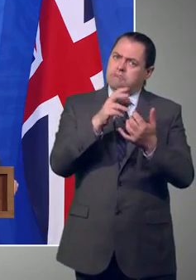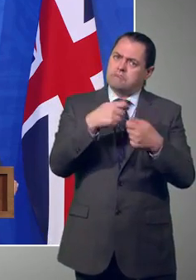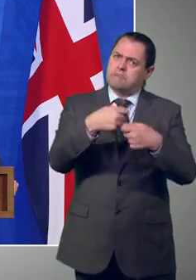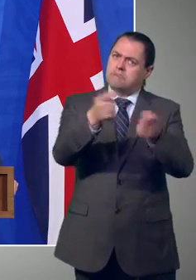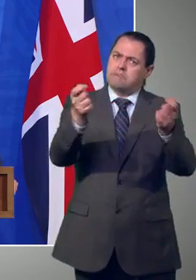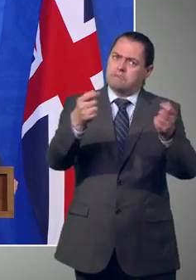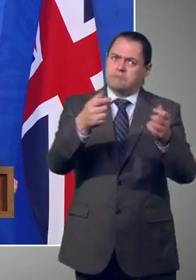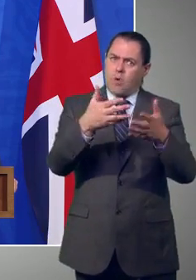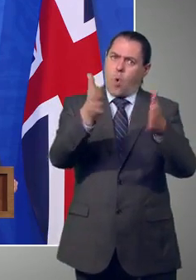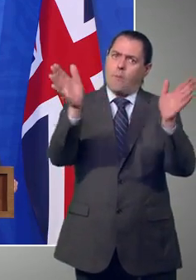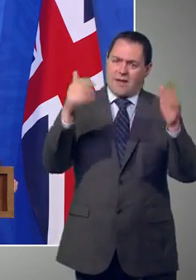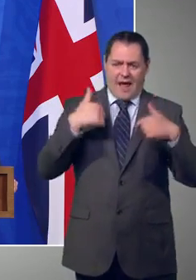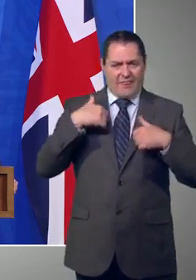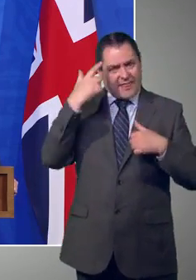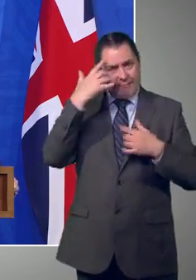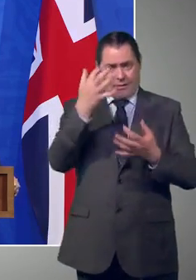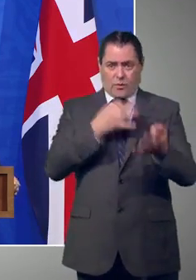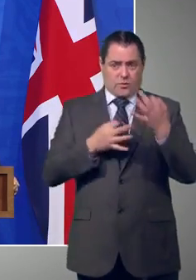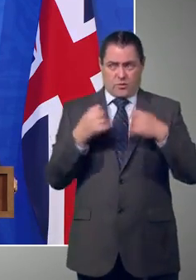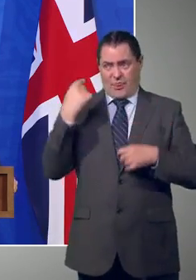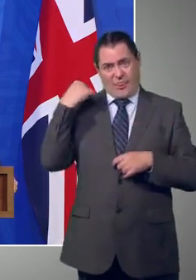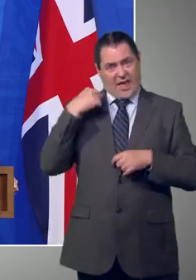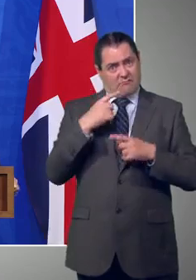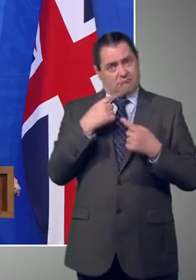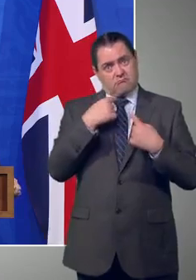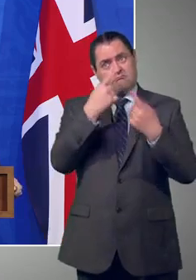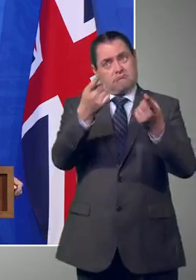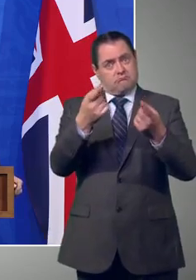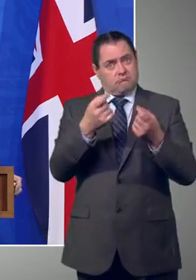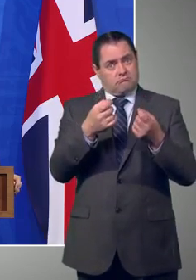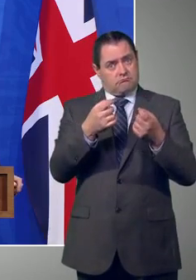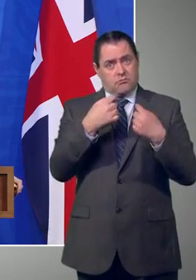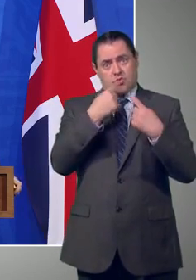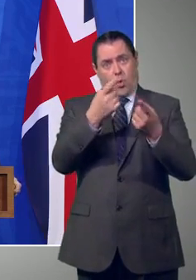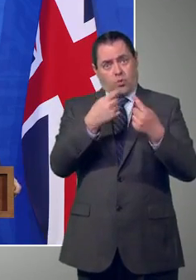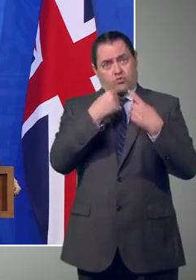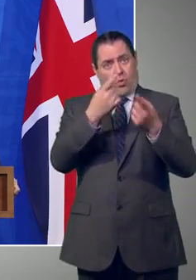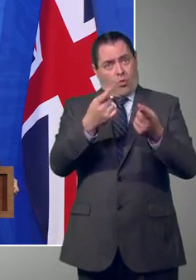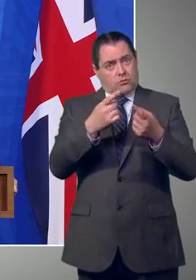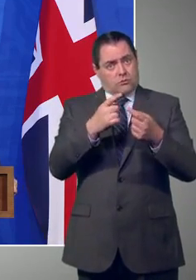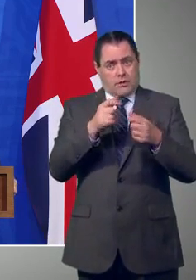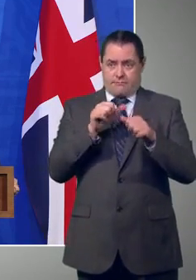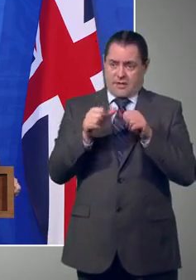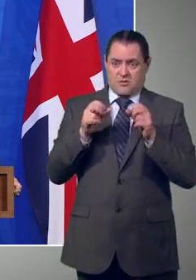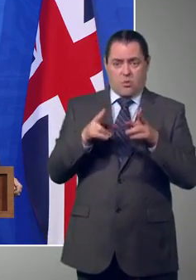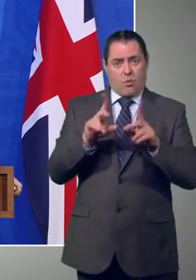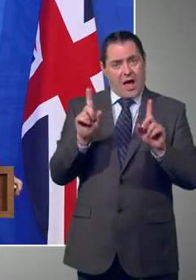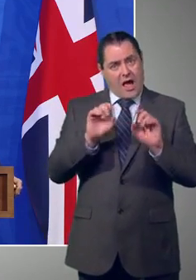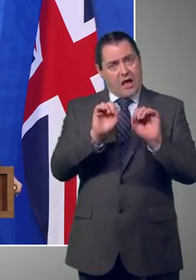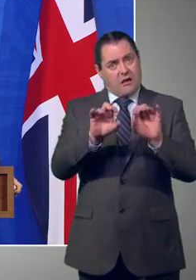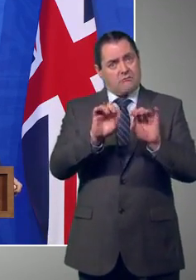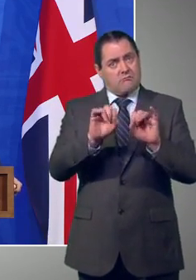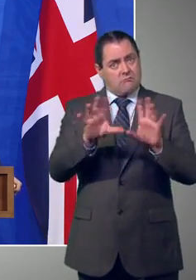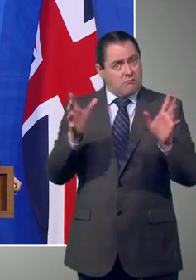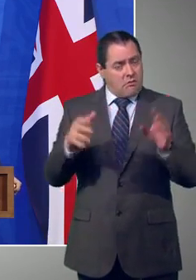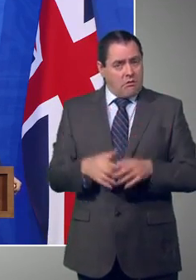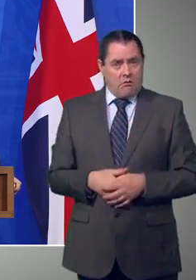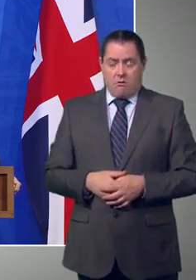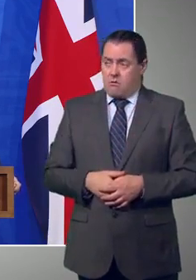press conferences at the. What is the the best way to approach it and that's something in